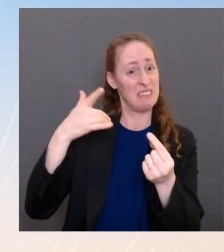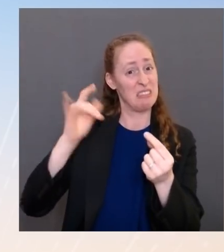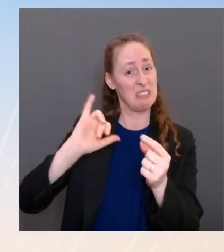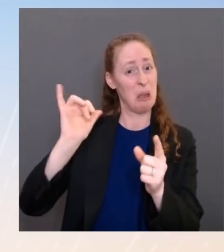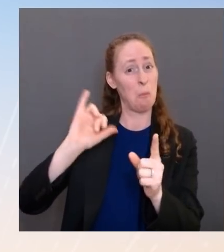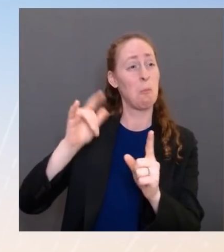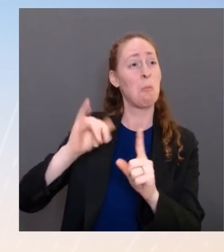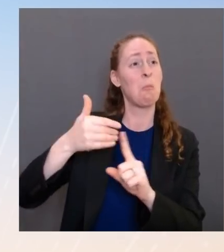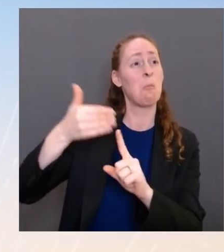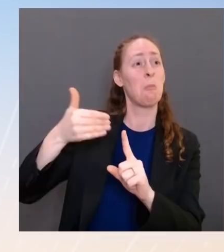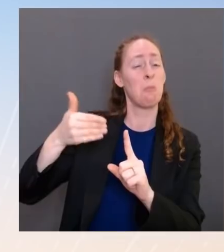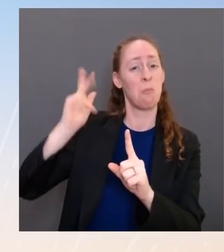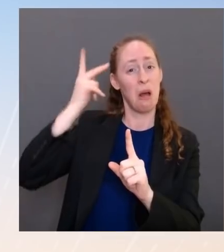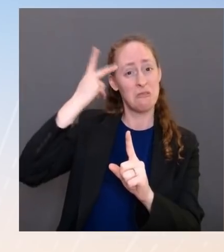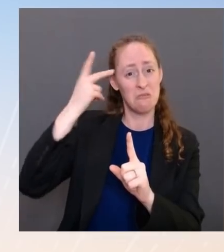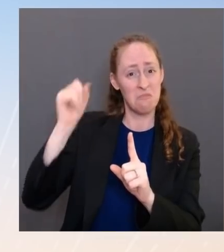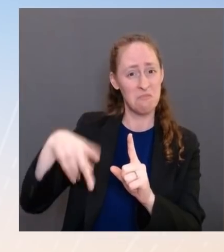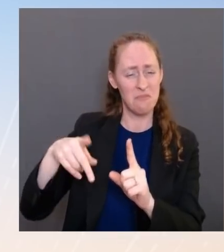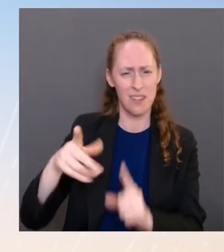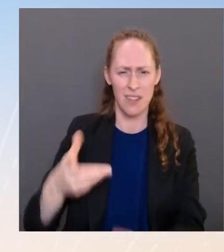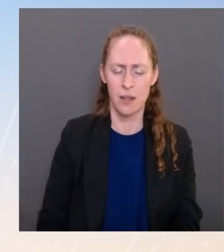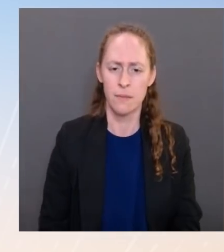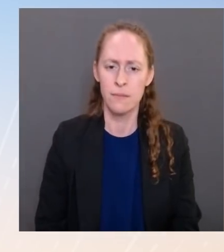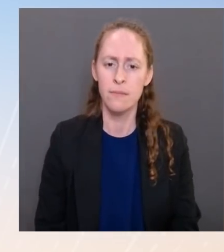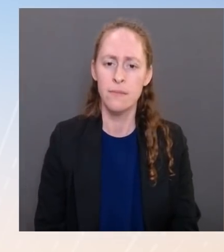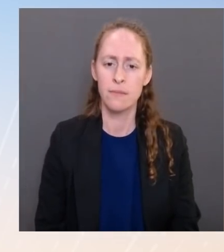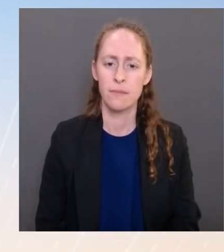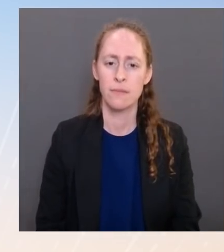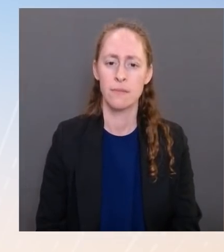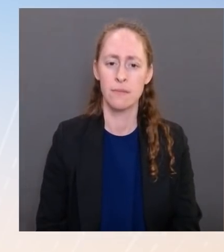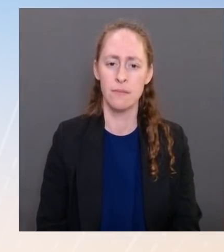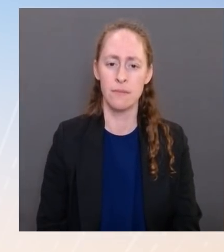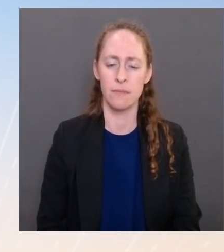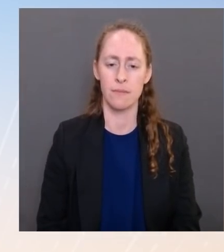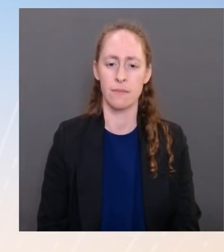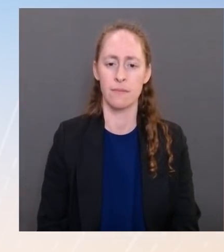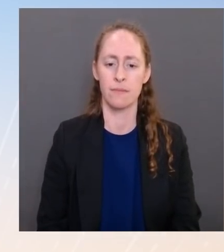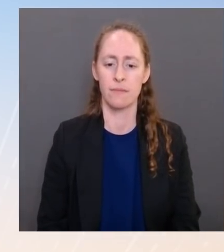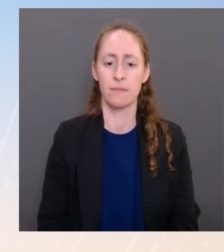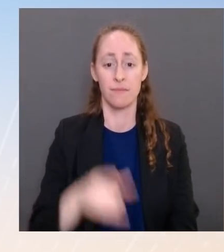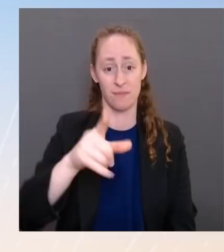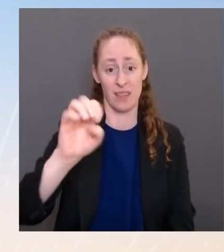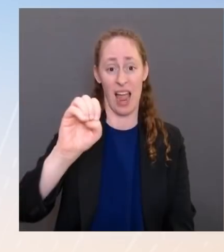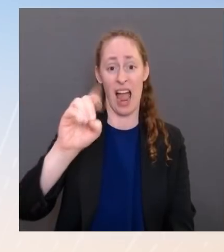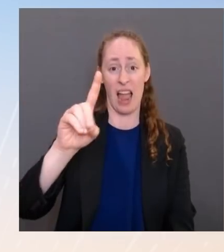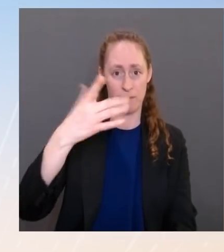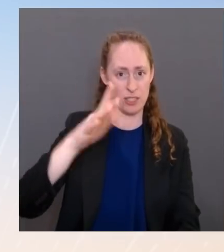about Senator Scott's comments about him. And, you know, the President's response was, "[He] has a problem."